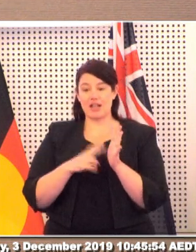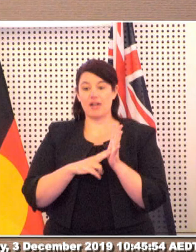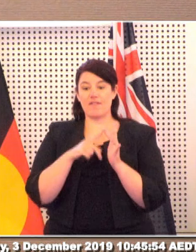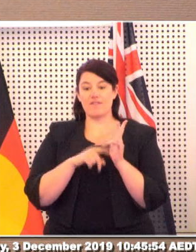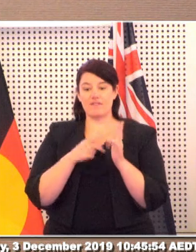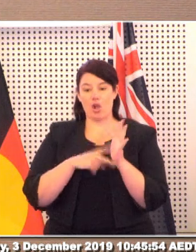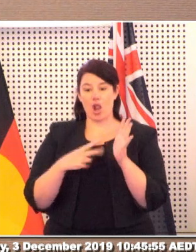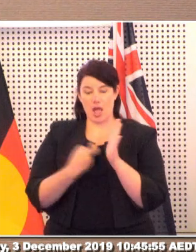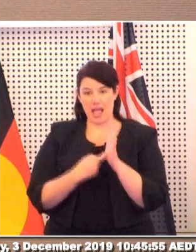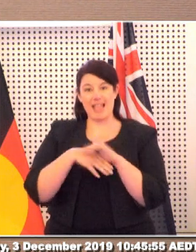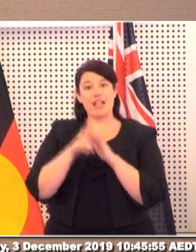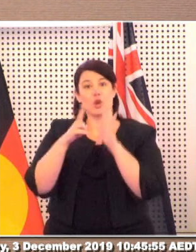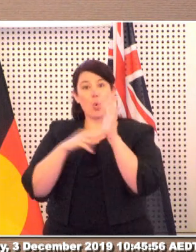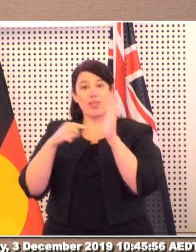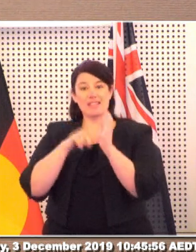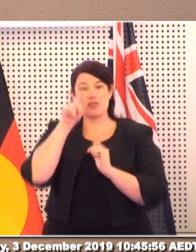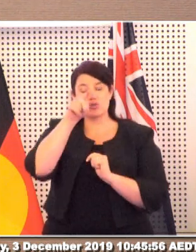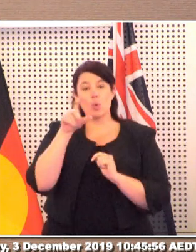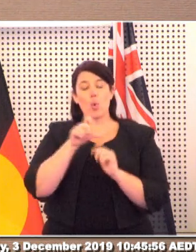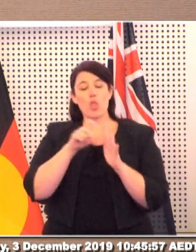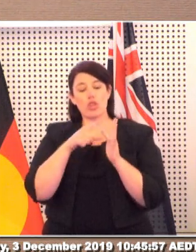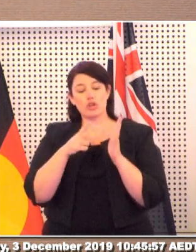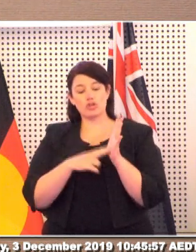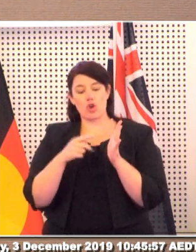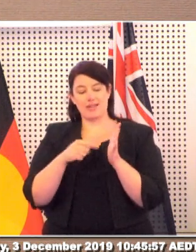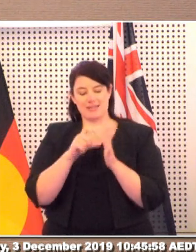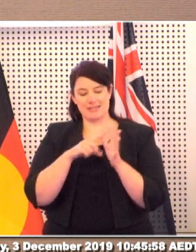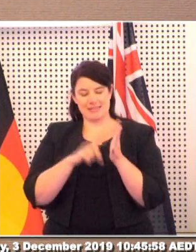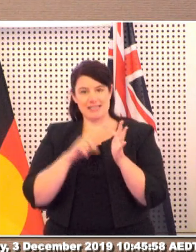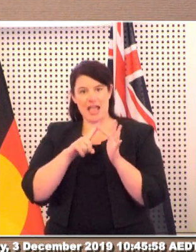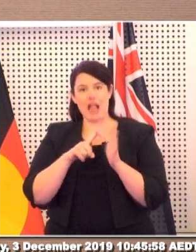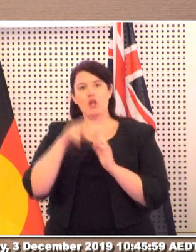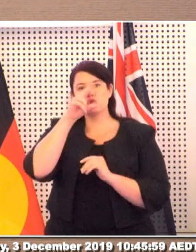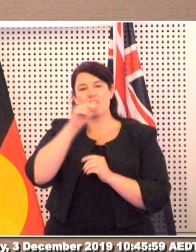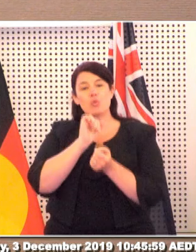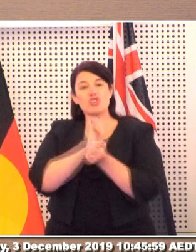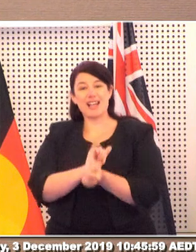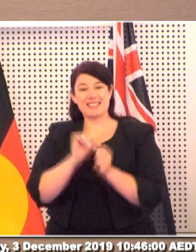think about the Don Dale Juvenile Justice Centre and the terrible footage that was